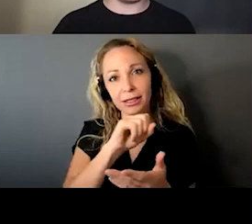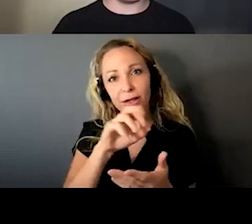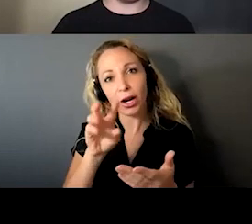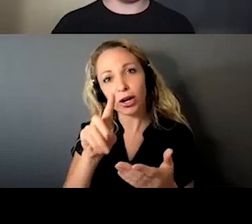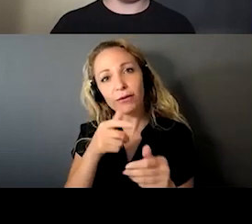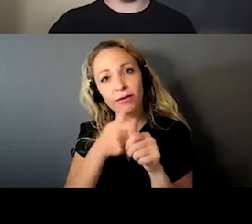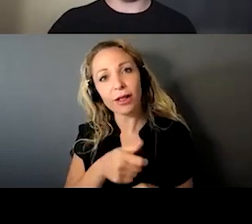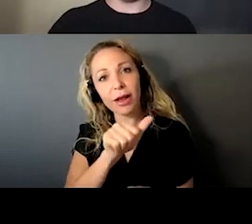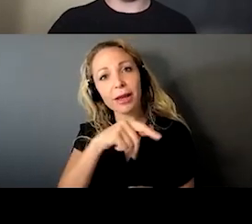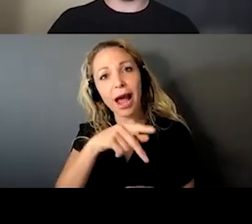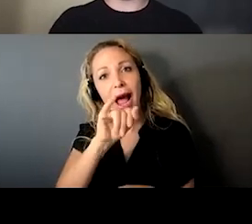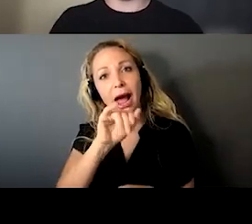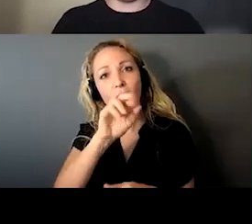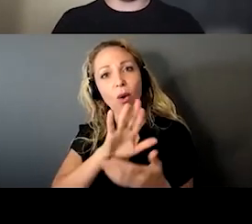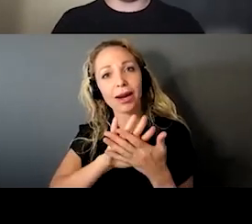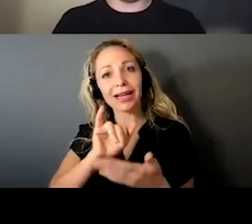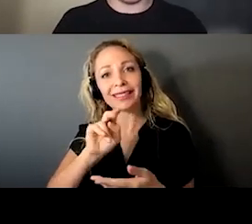INTERFACE ONCE ORIGINALLY CREATED?